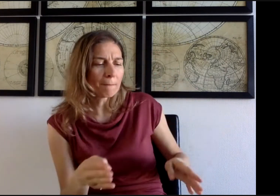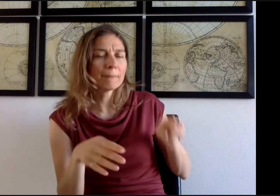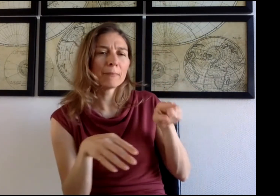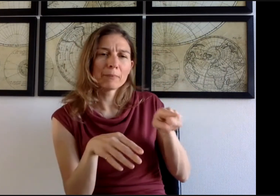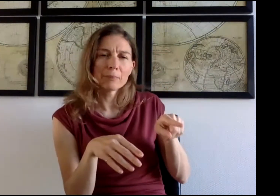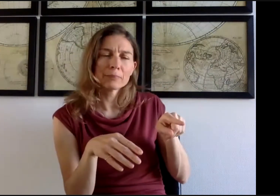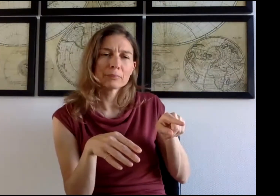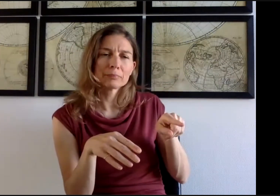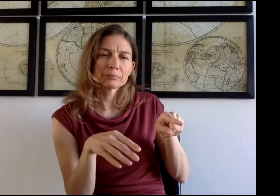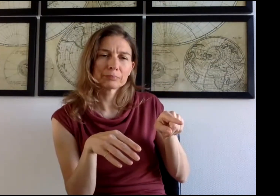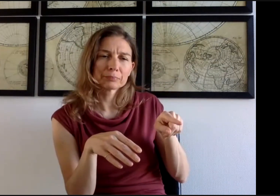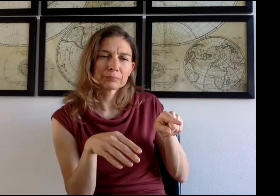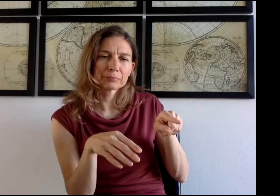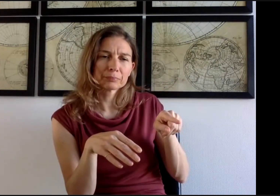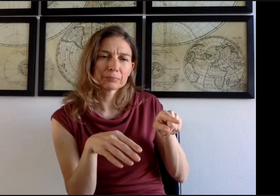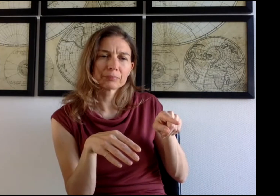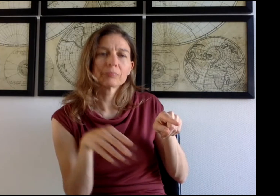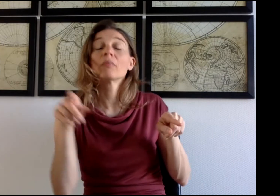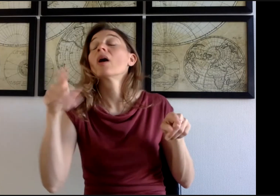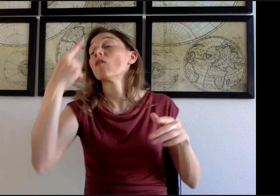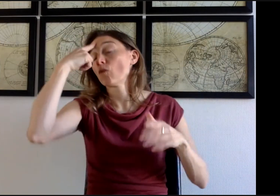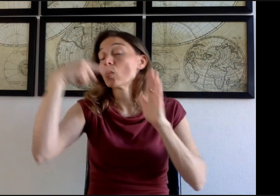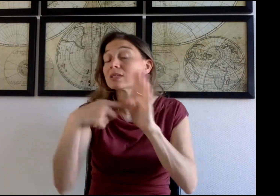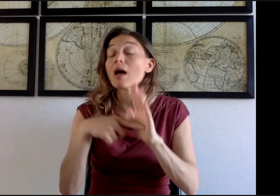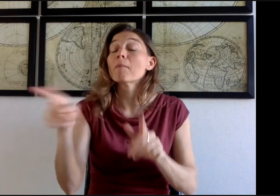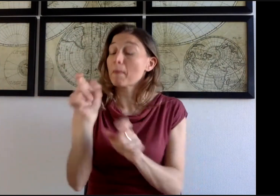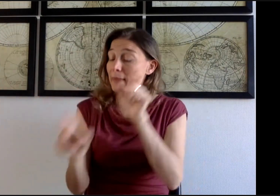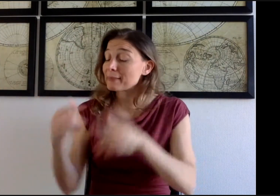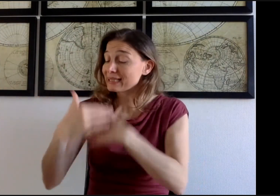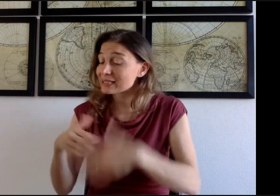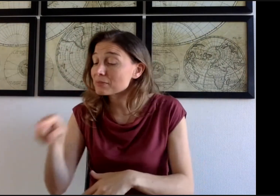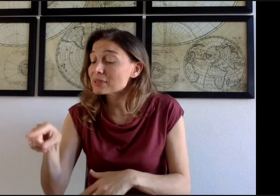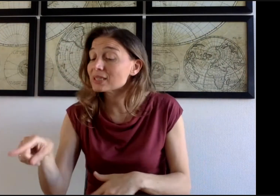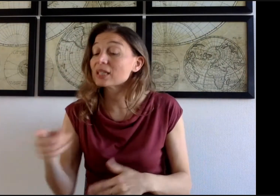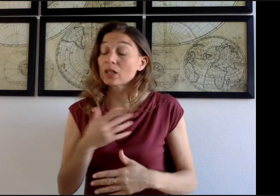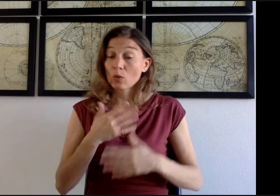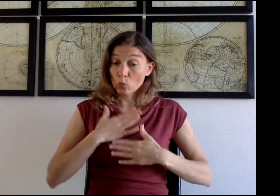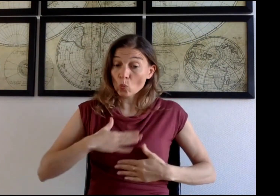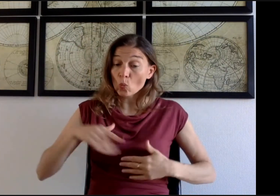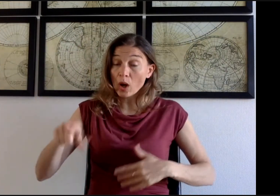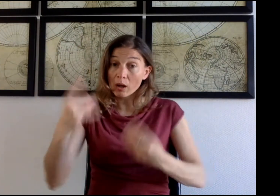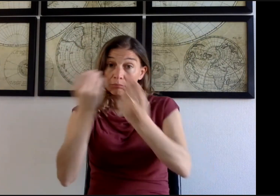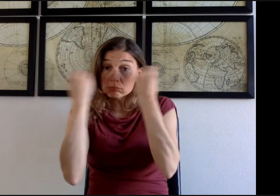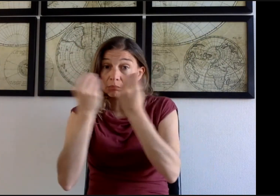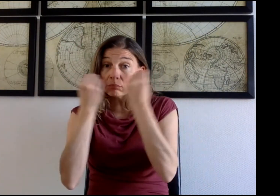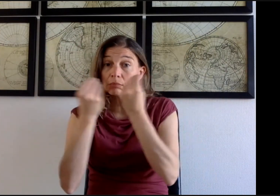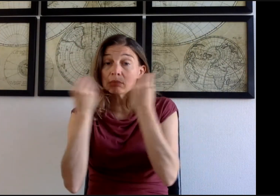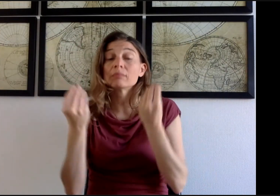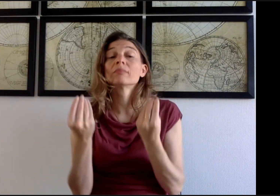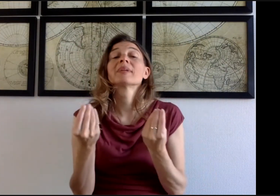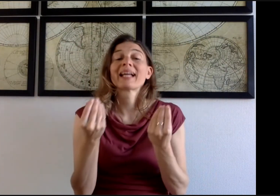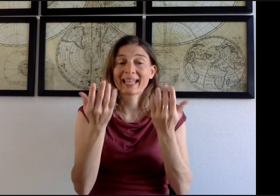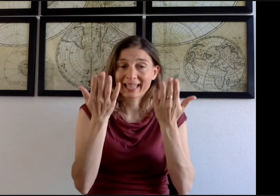so students with disability at home can't have guaranteed